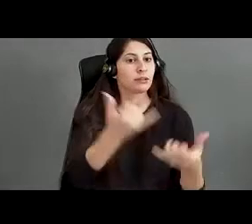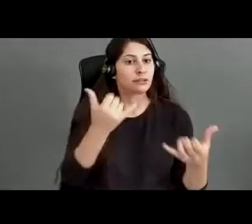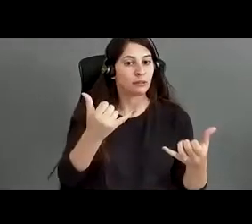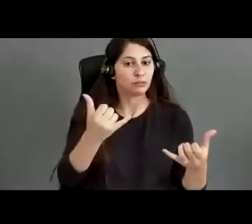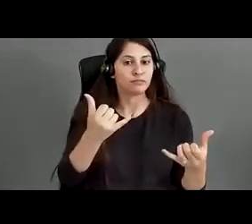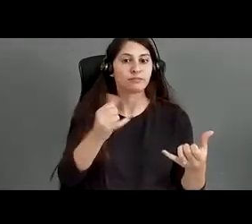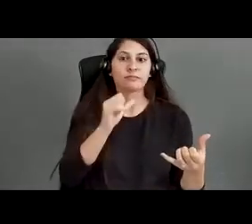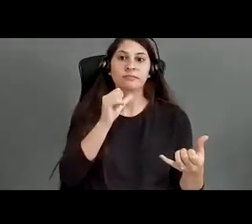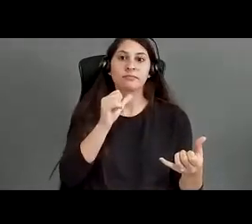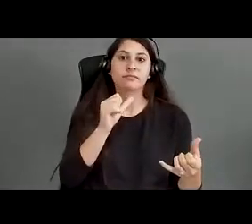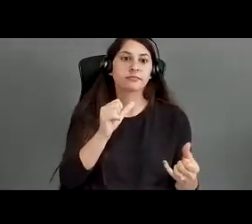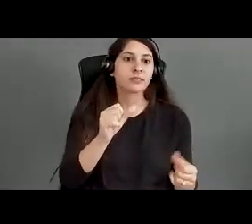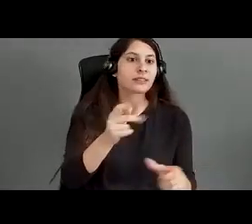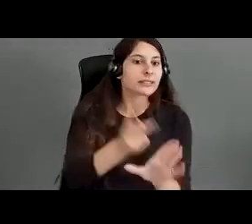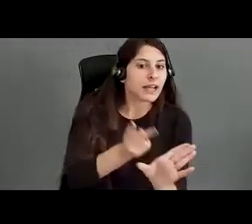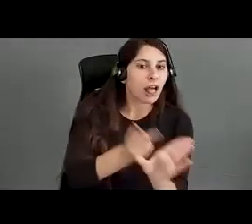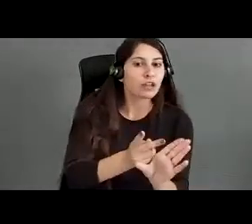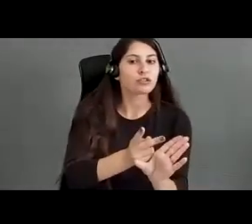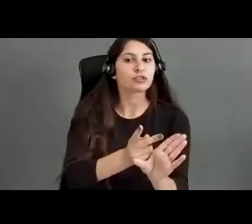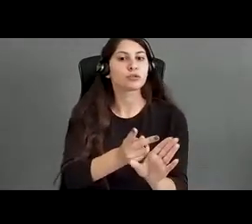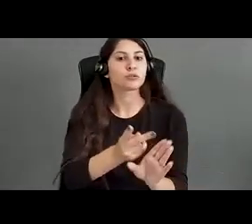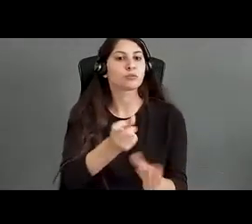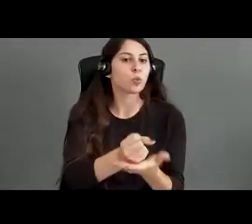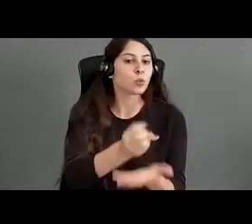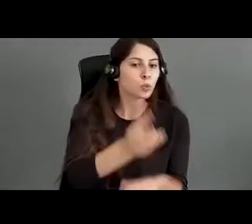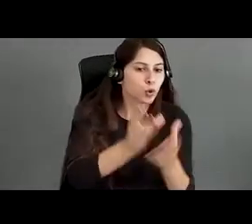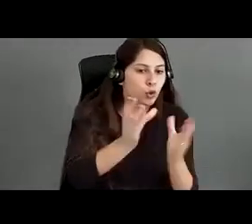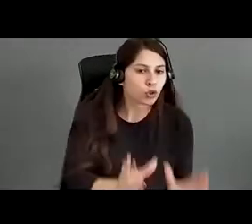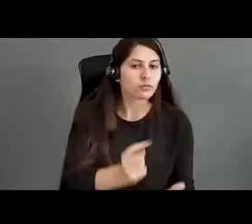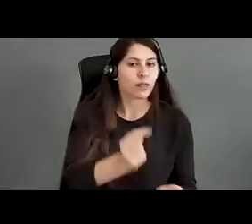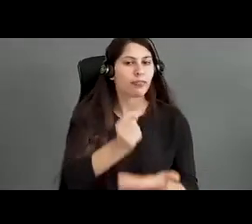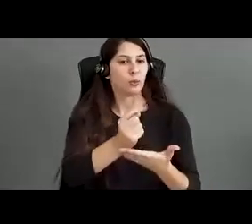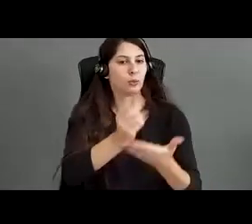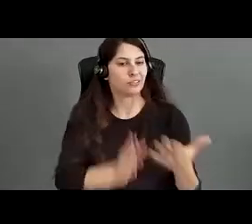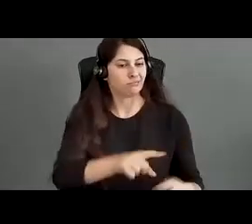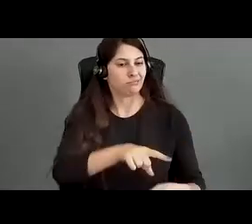not just psychiatrists, but social workers and therapists, there's a shortage.